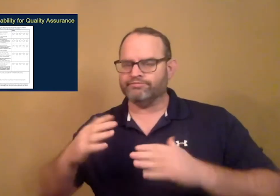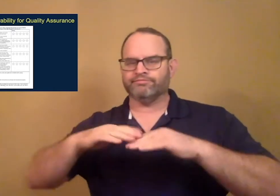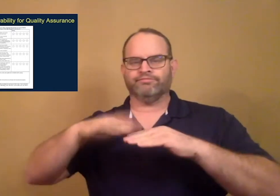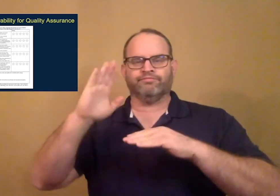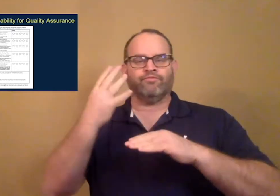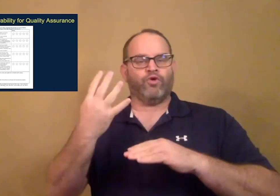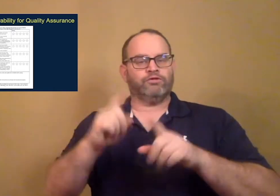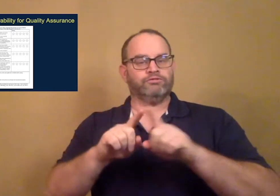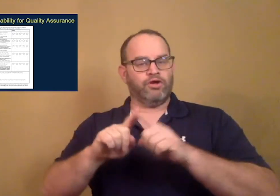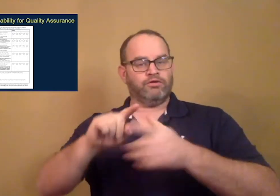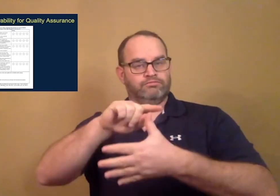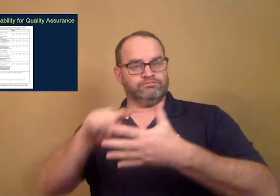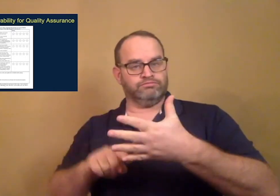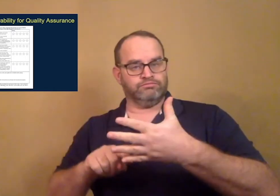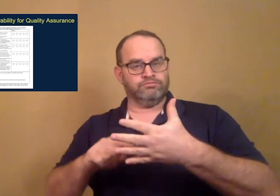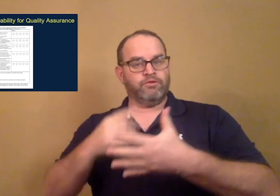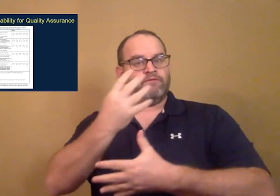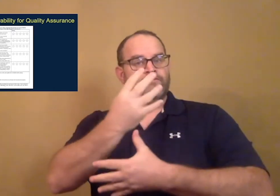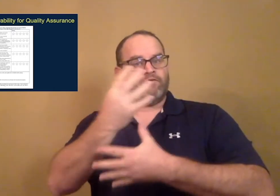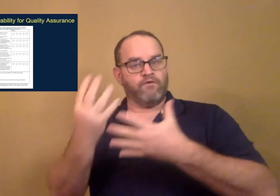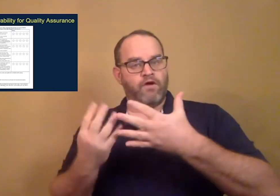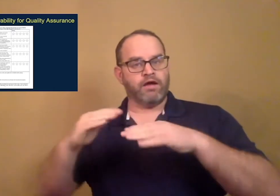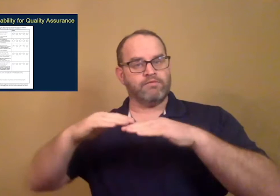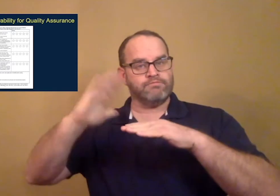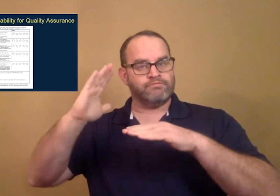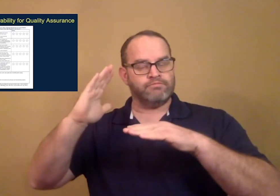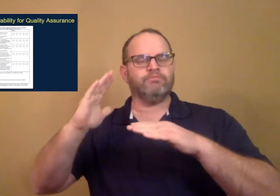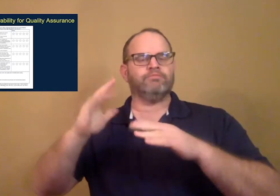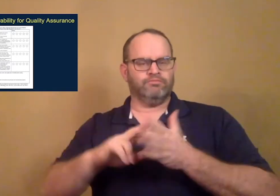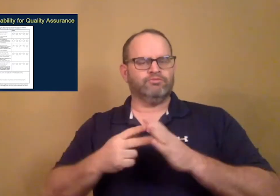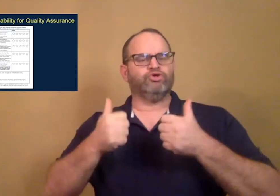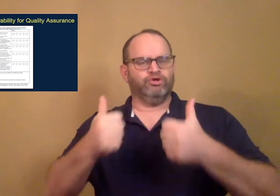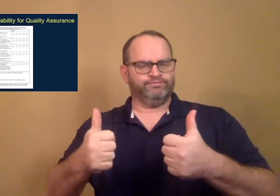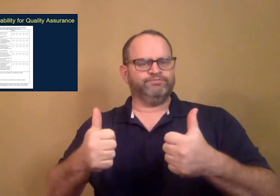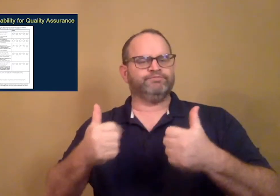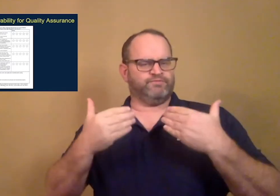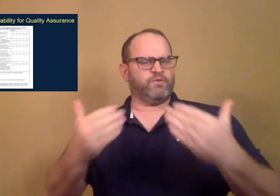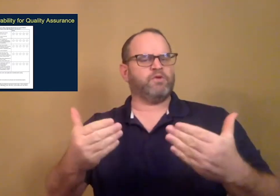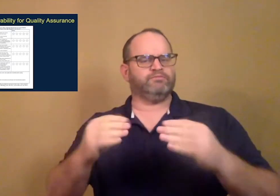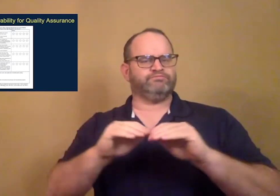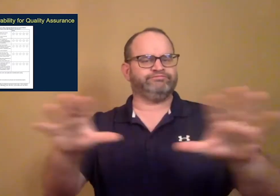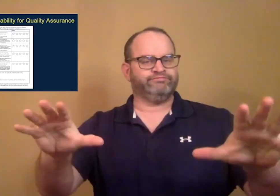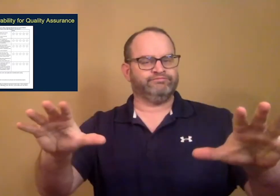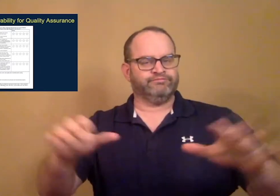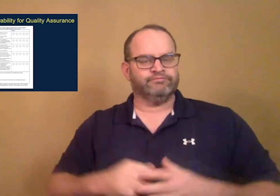A signed story would be considered high-quality for distribution if it has at least 4 stars in each category.